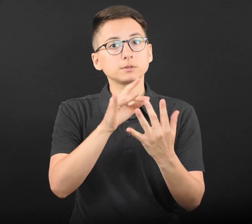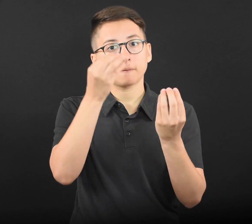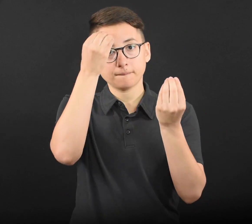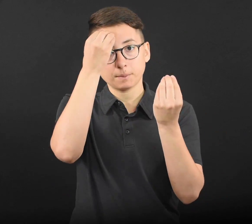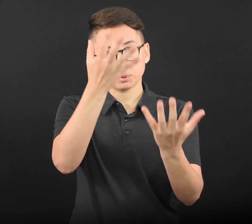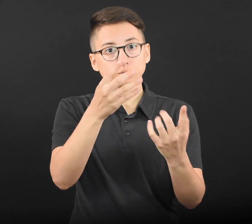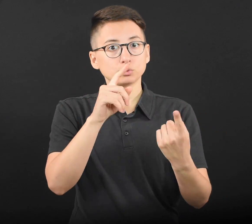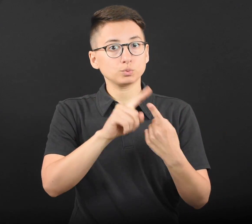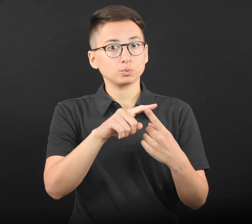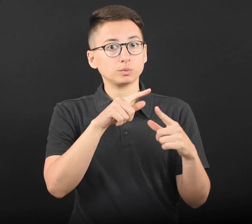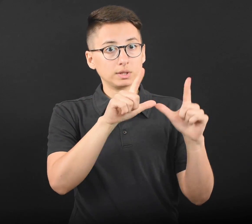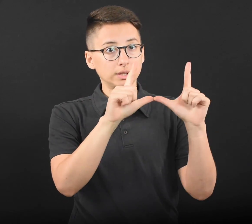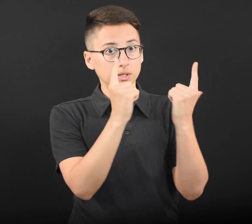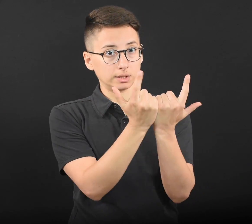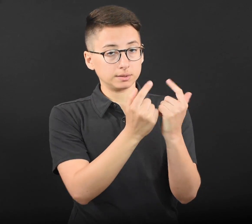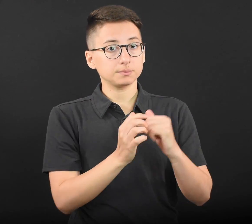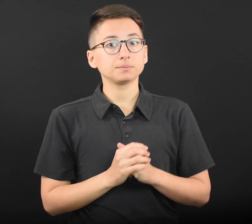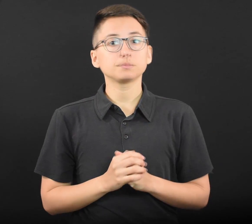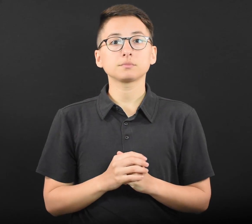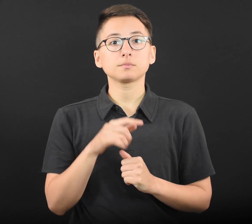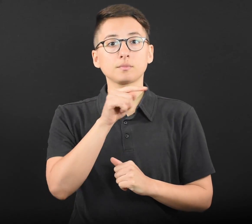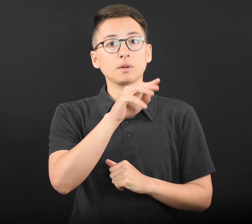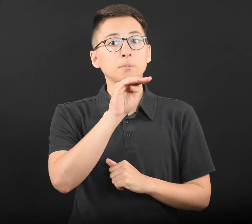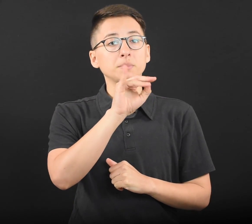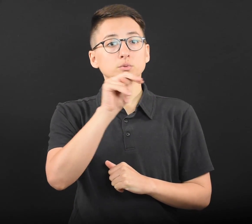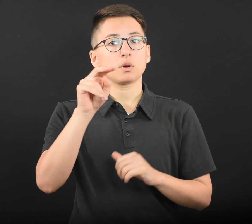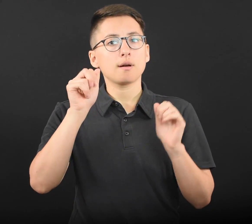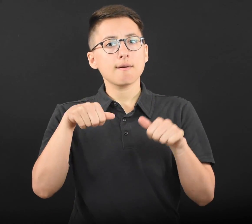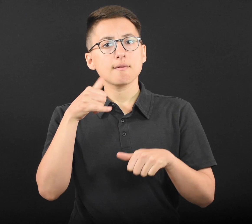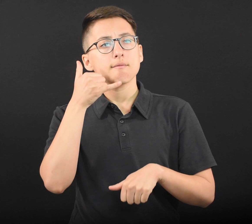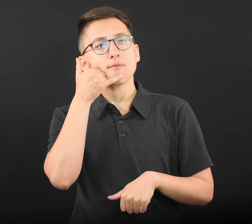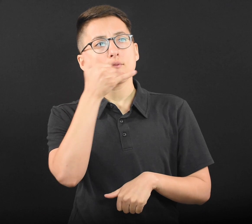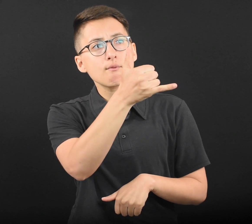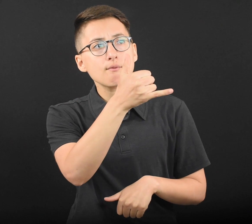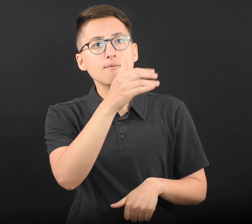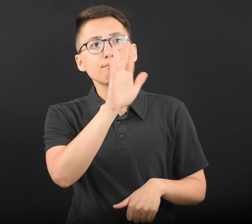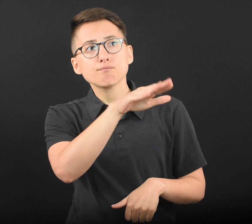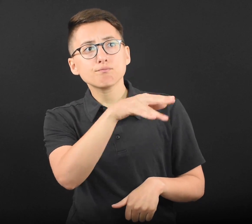to the Northwoods League and Minnesotans will call the ticket office of the team they select